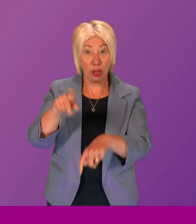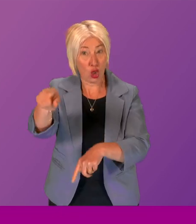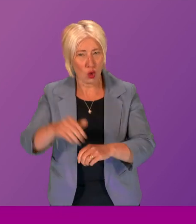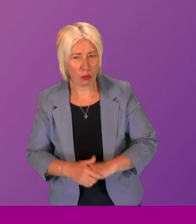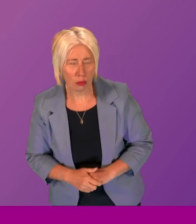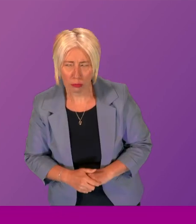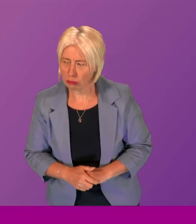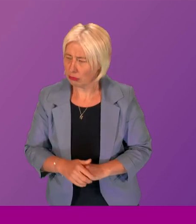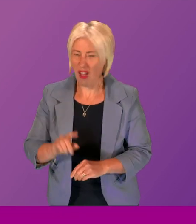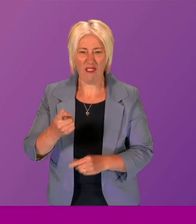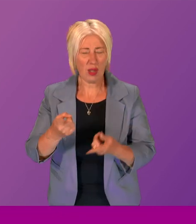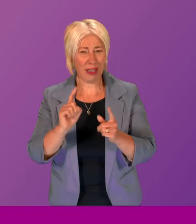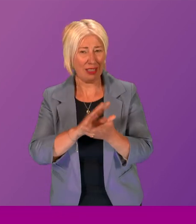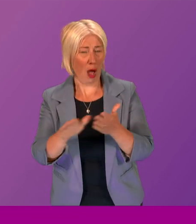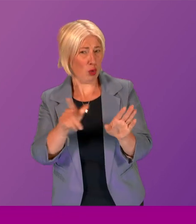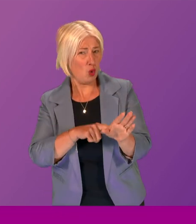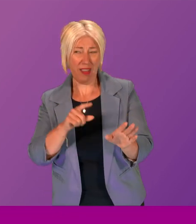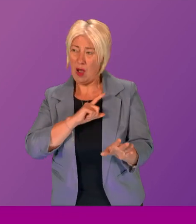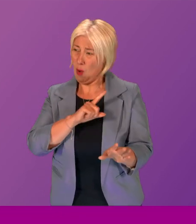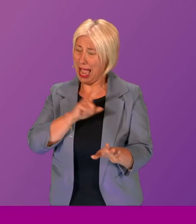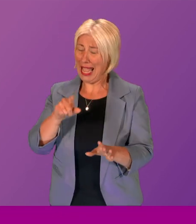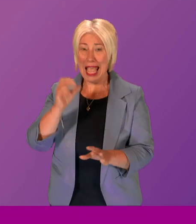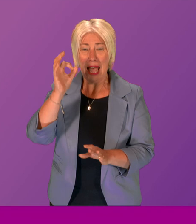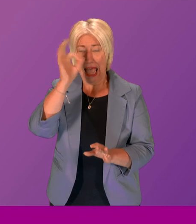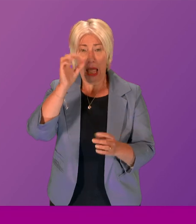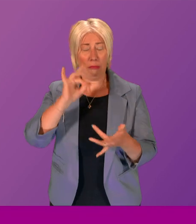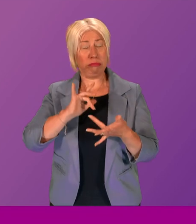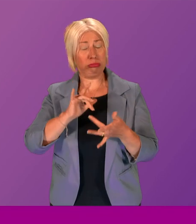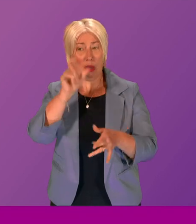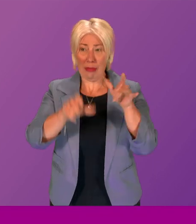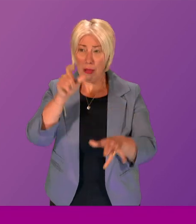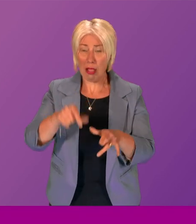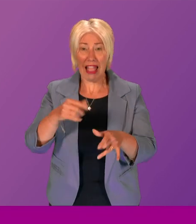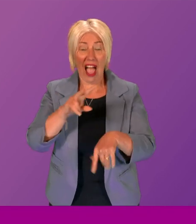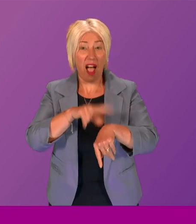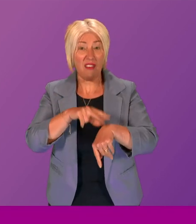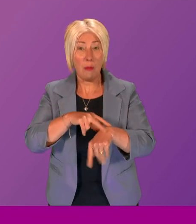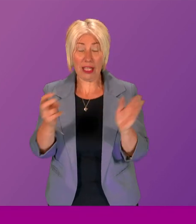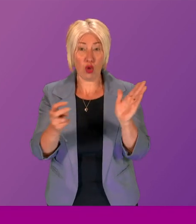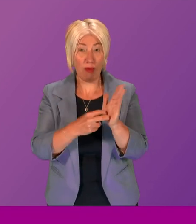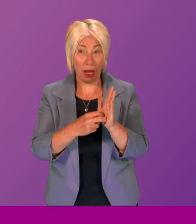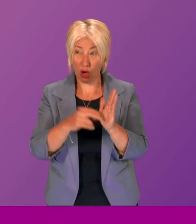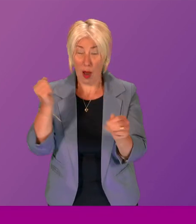How can it be right that innocent people are put on the police record when they have done nothing wrong?